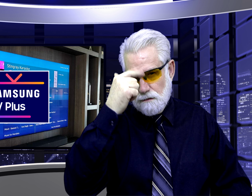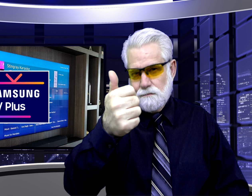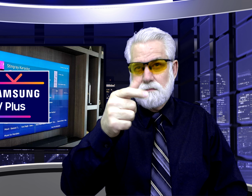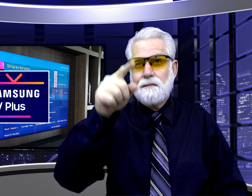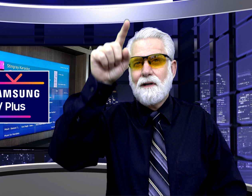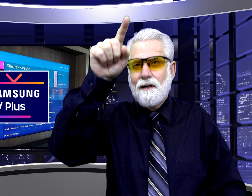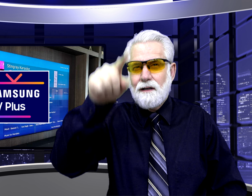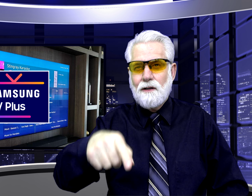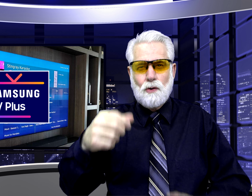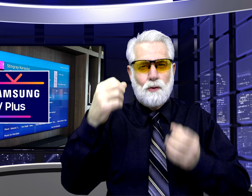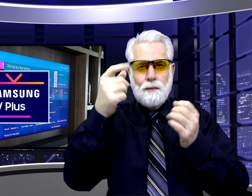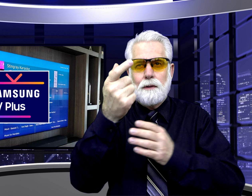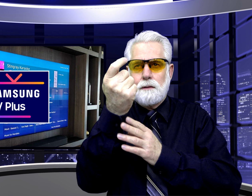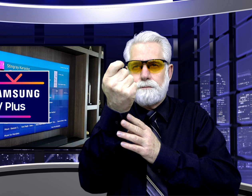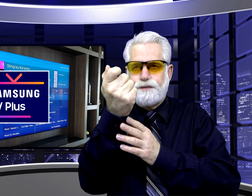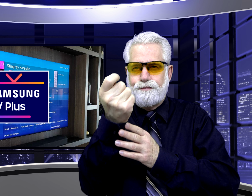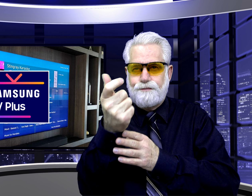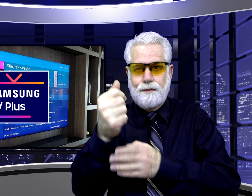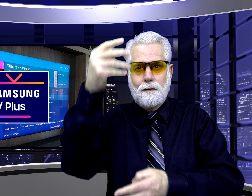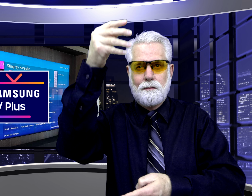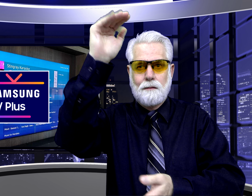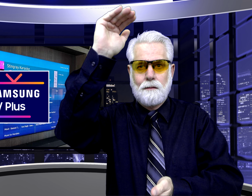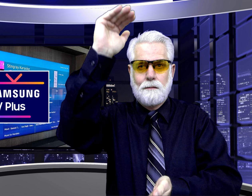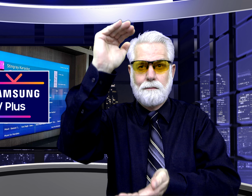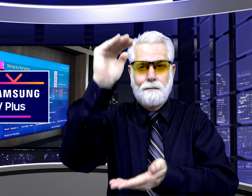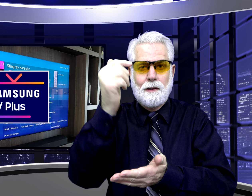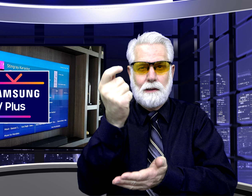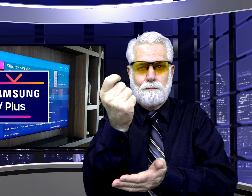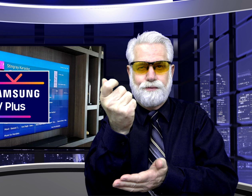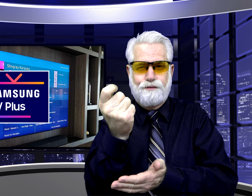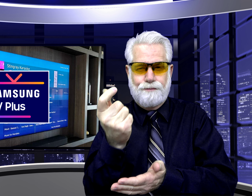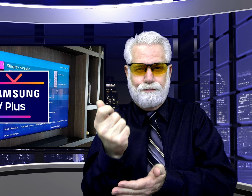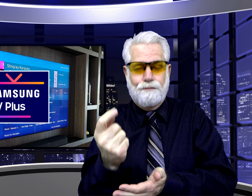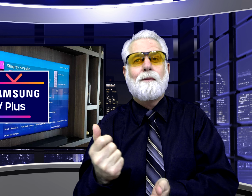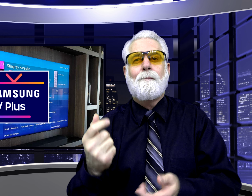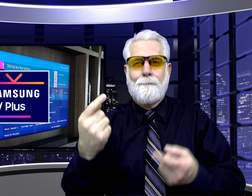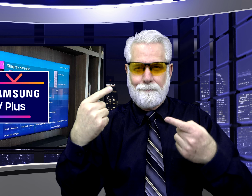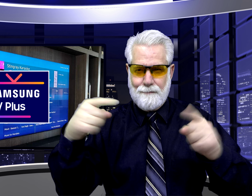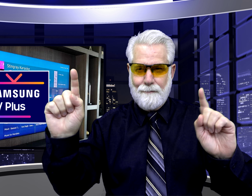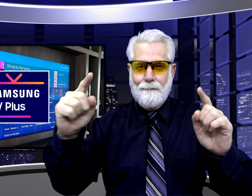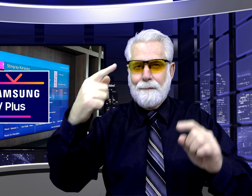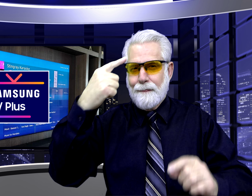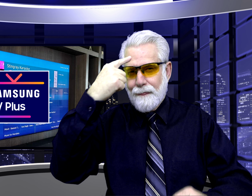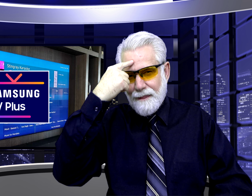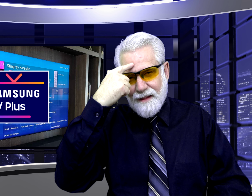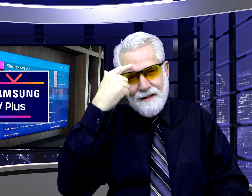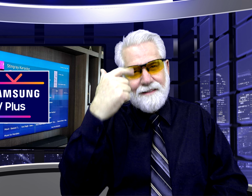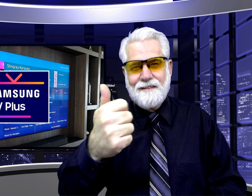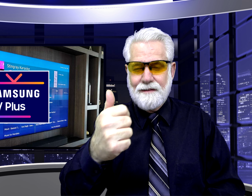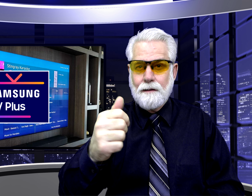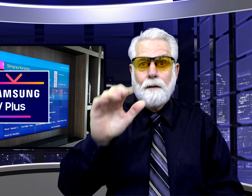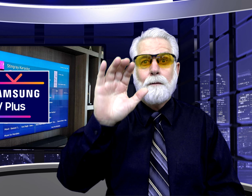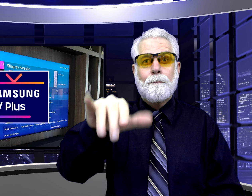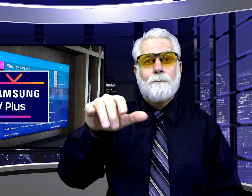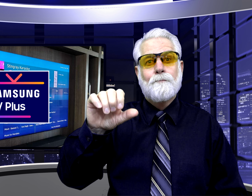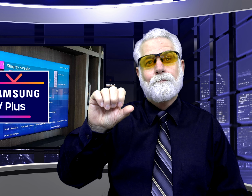so if there’s too many you can delete channel if you don’t watch it. It’s up to you.